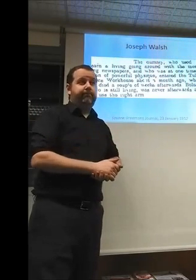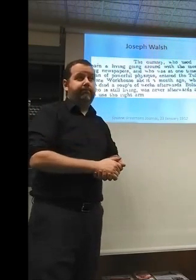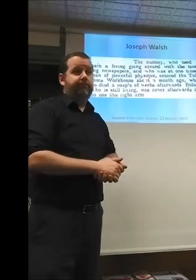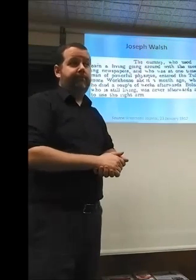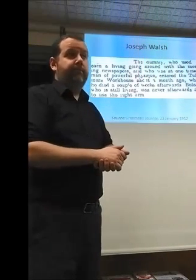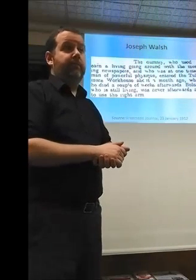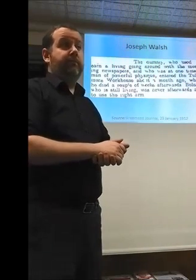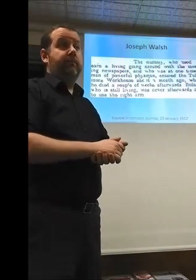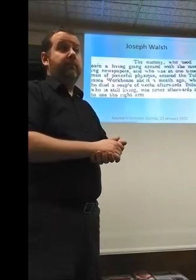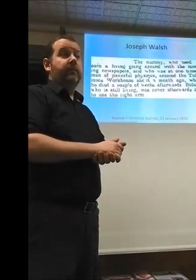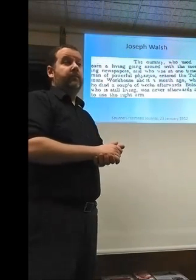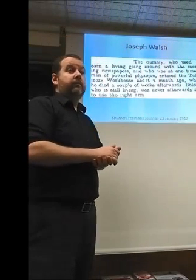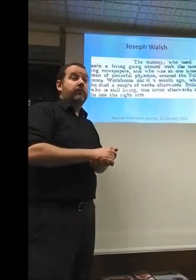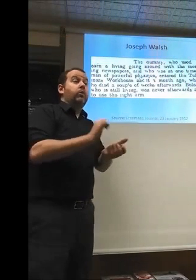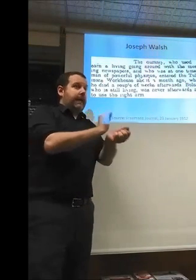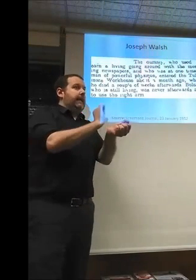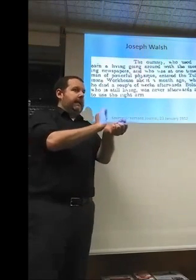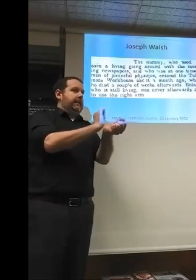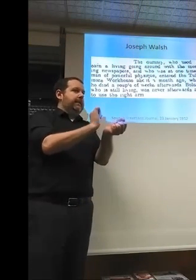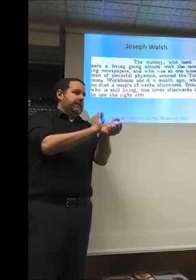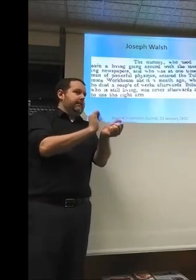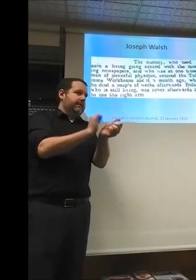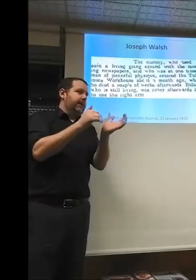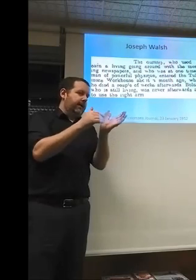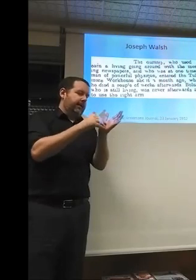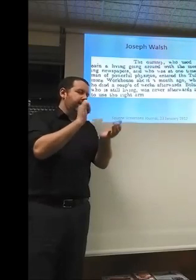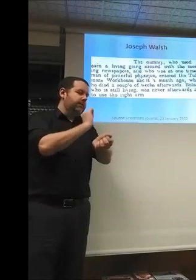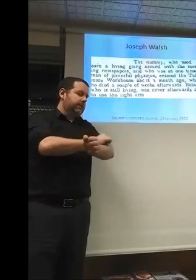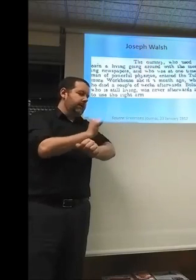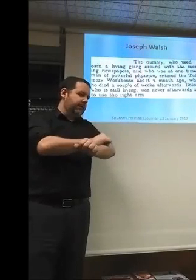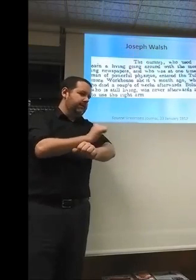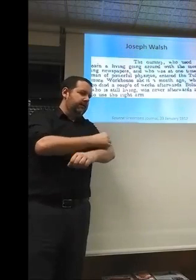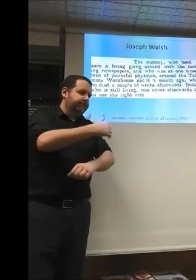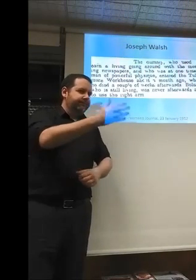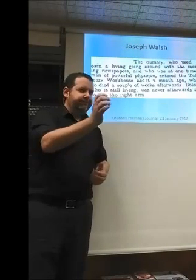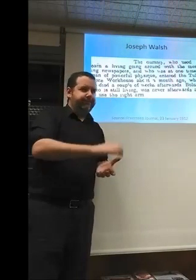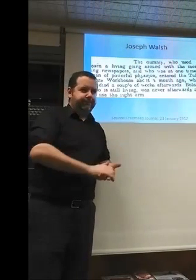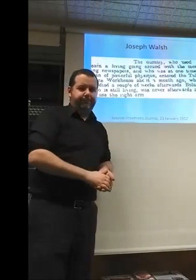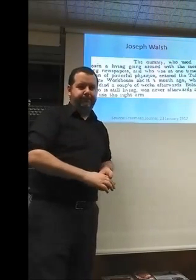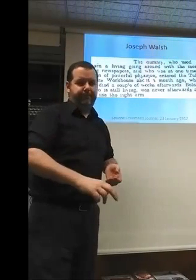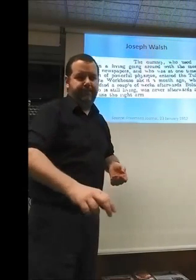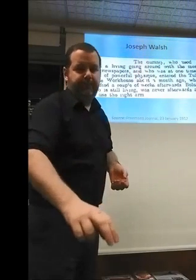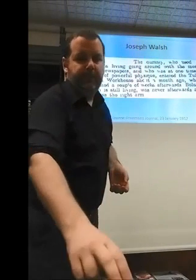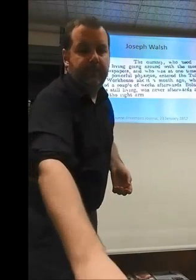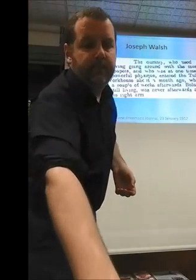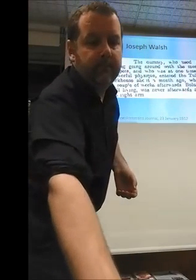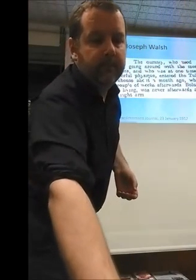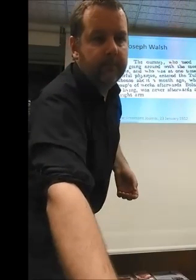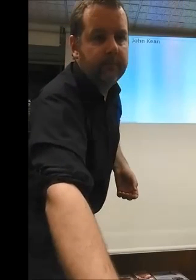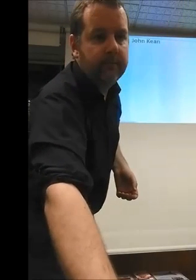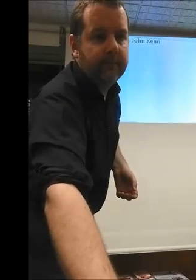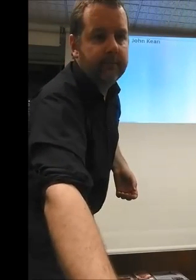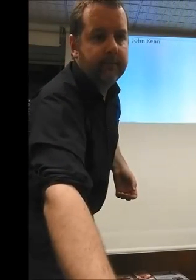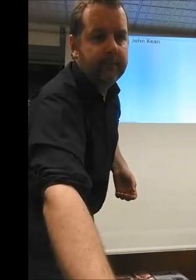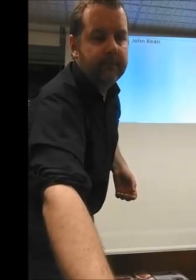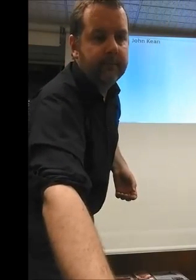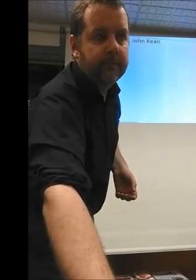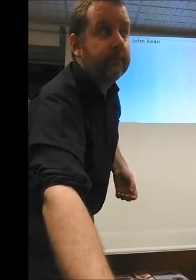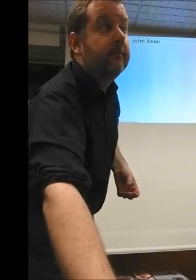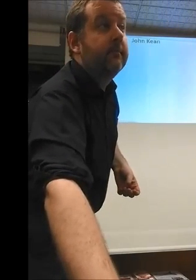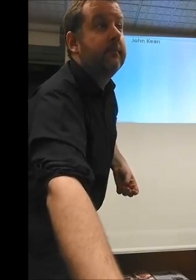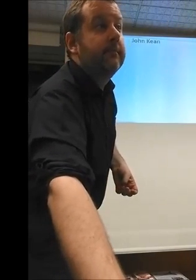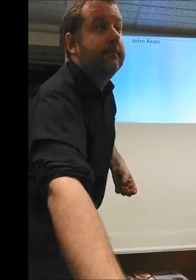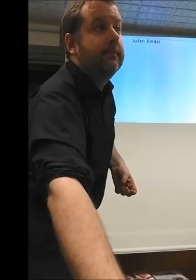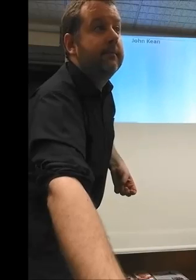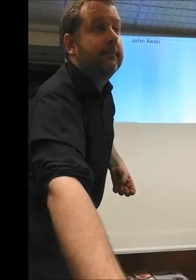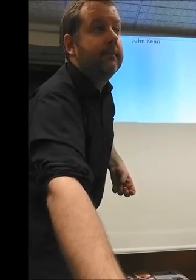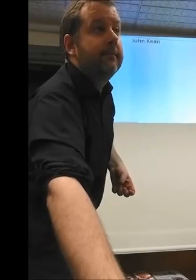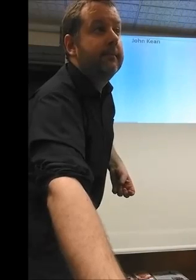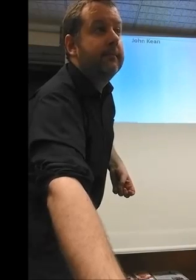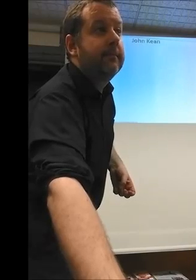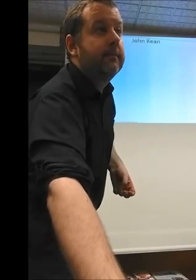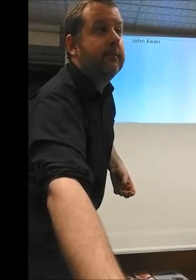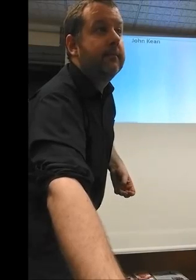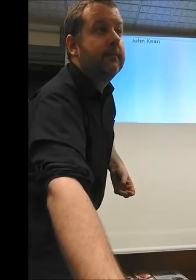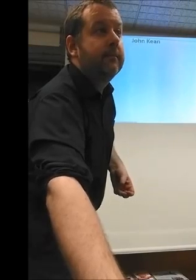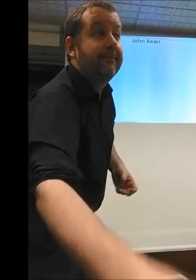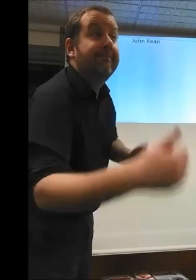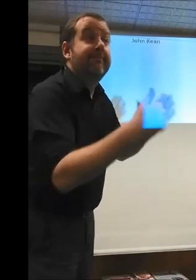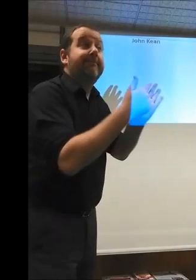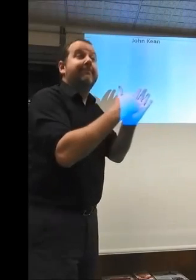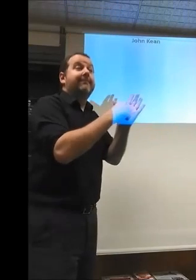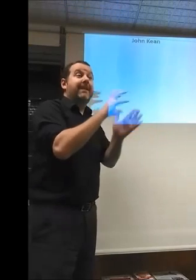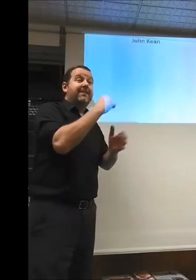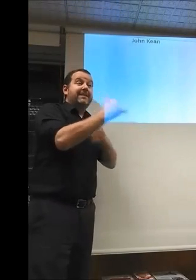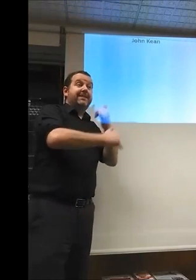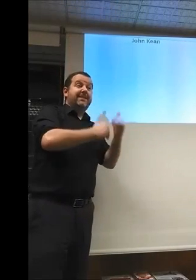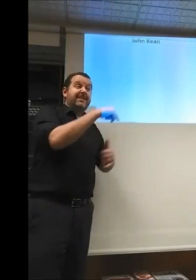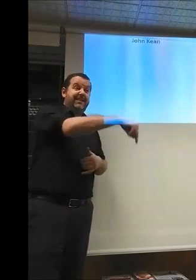his wife was pregnant at the time with his 10th child, pregnant with his 10th child!